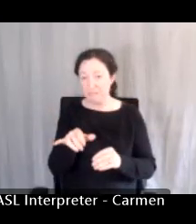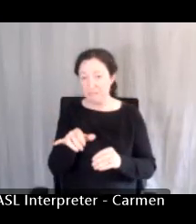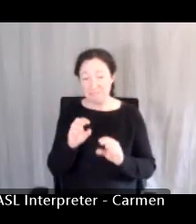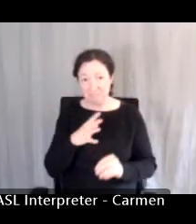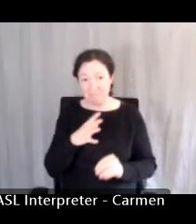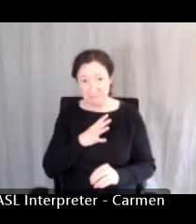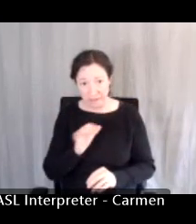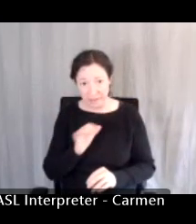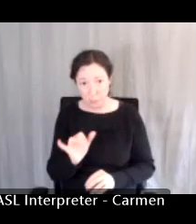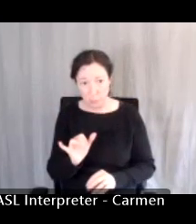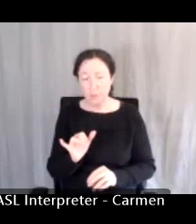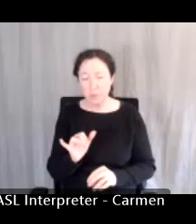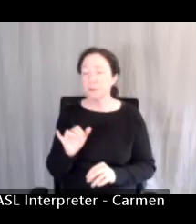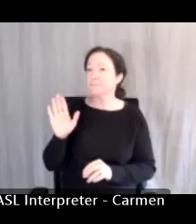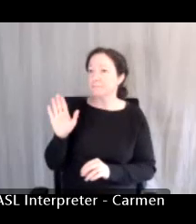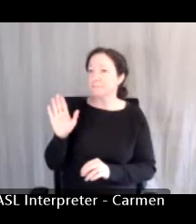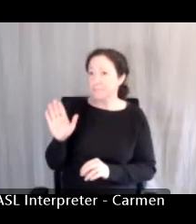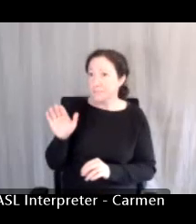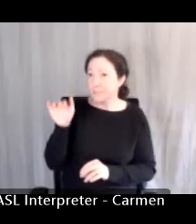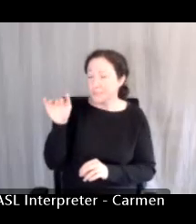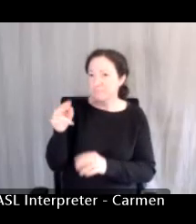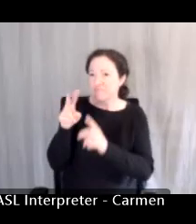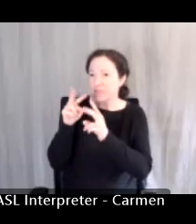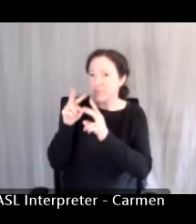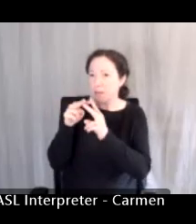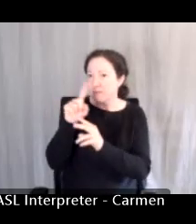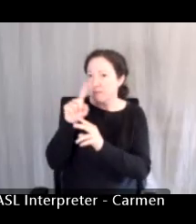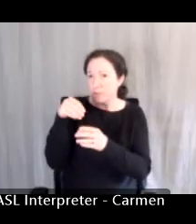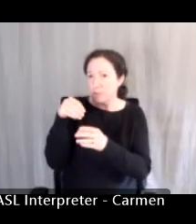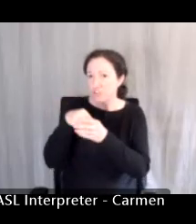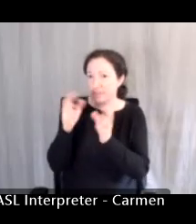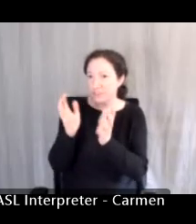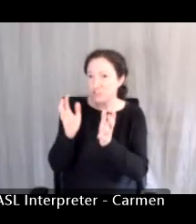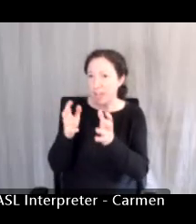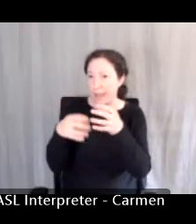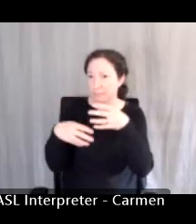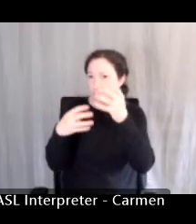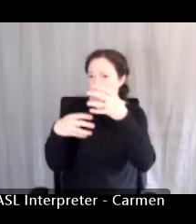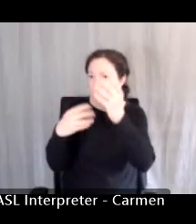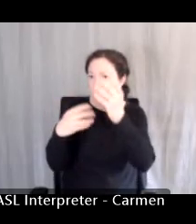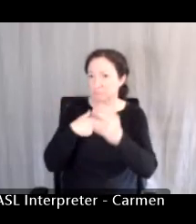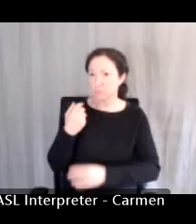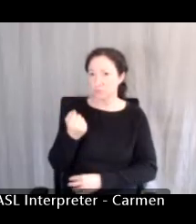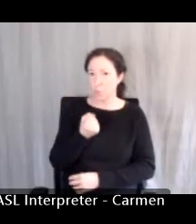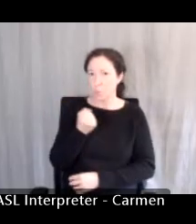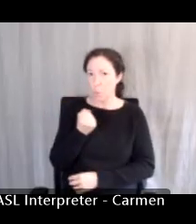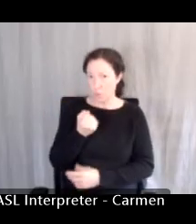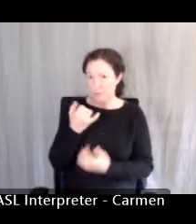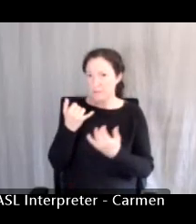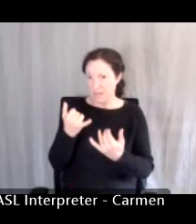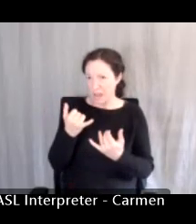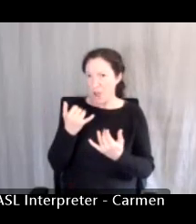Allison, we do have a couple of questions in the chat. I was holding them for a bit, but I think now might be a good time to ask.